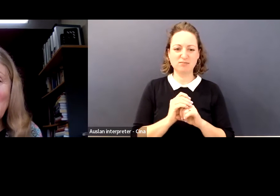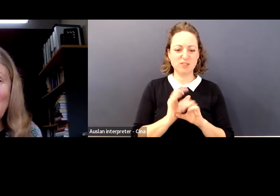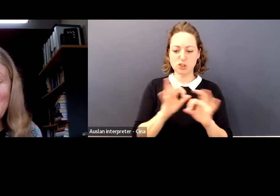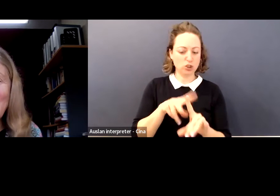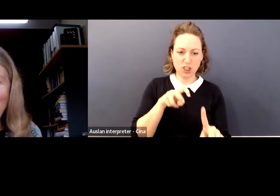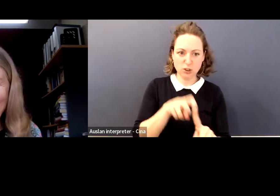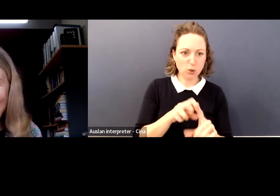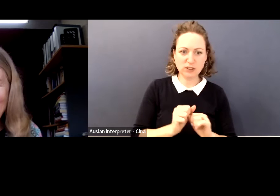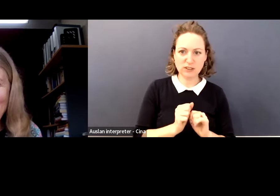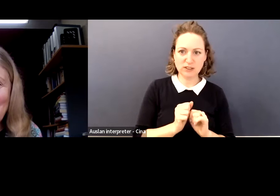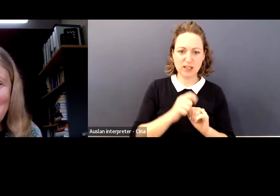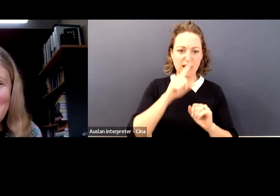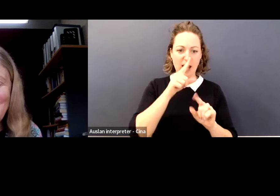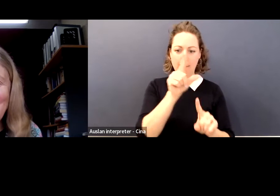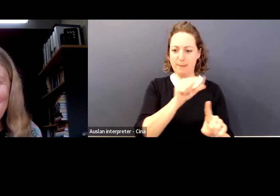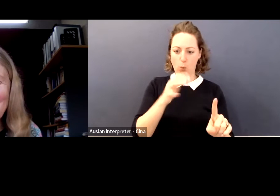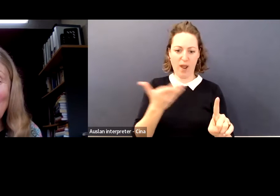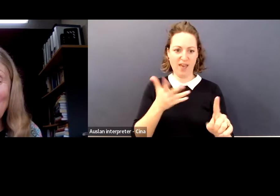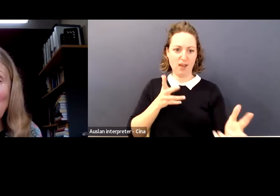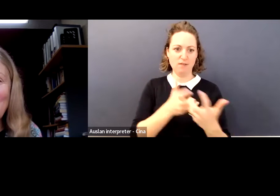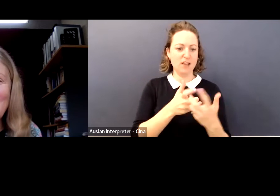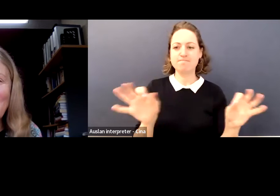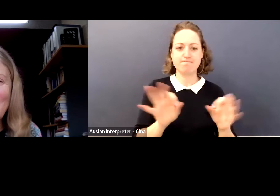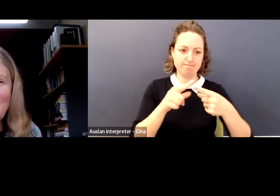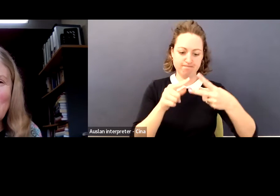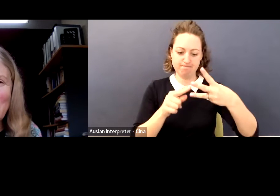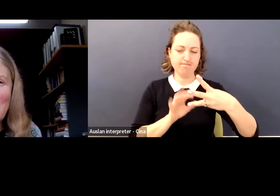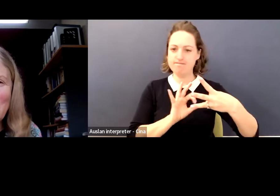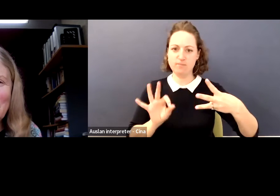important to kind of always remember that that's not the purpose of response to intervention.